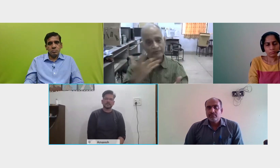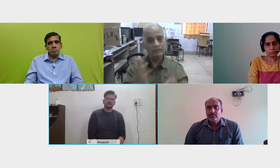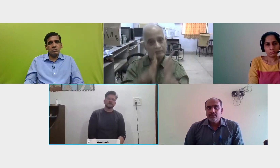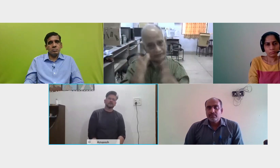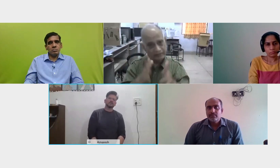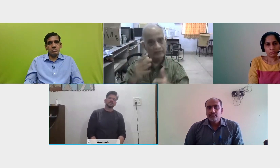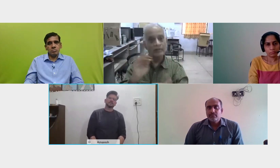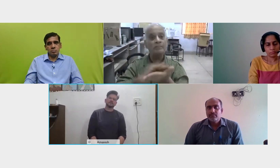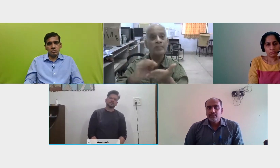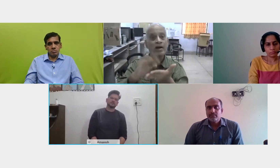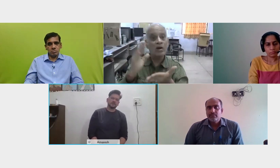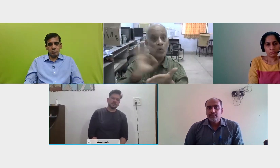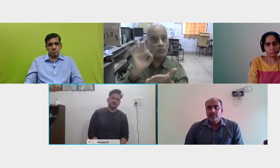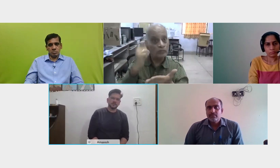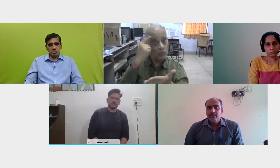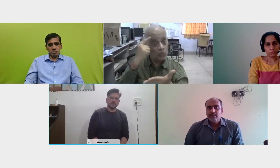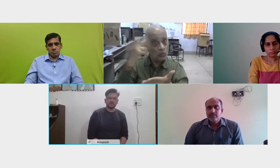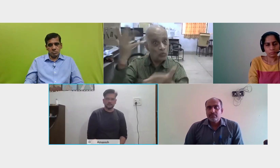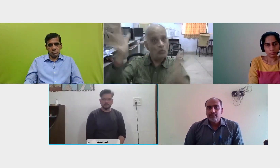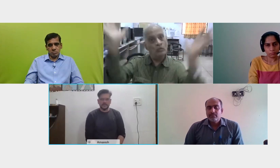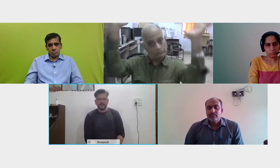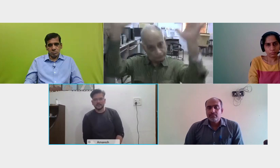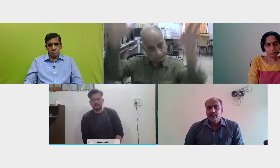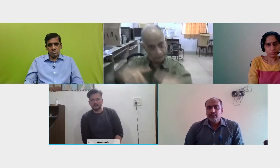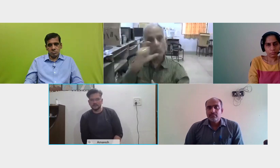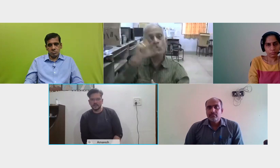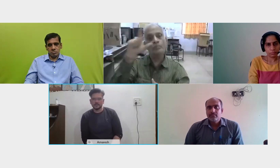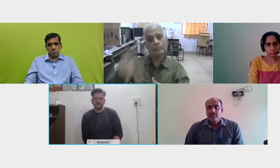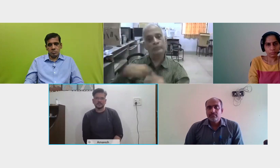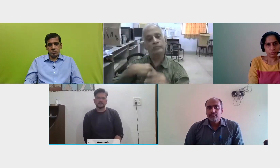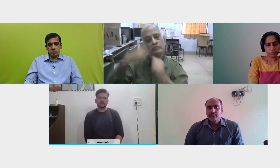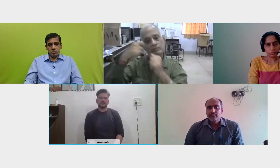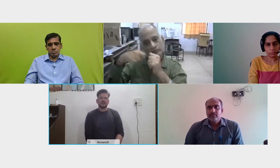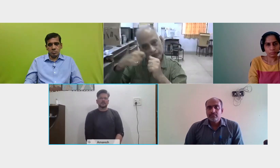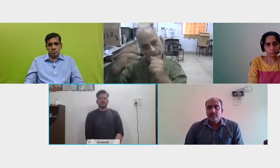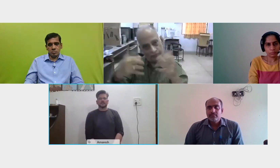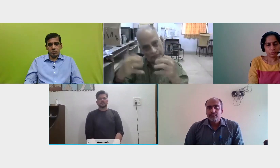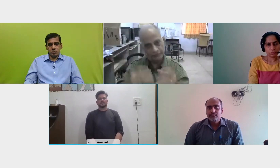The third one, banking terminologies you know thus related to bank and financial sector.